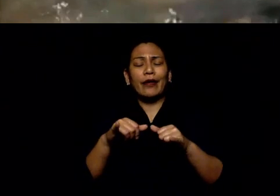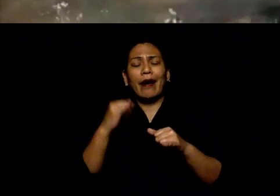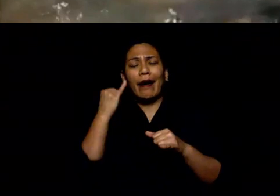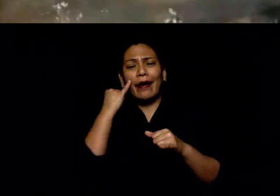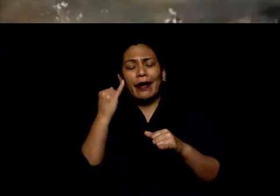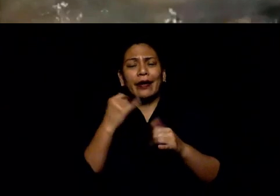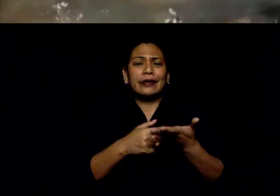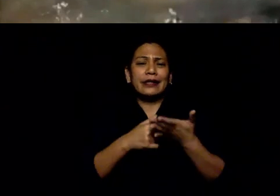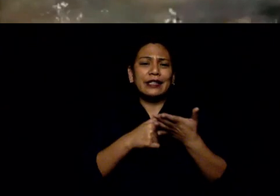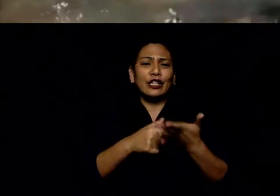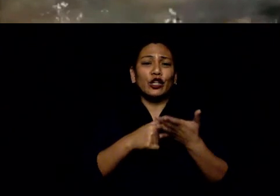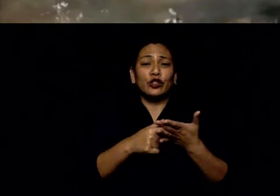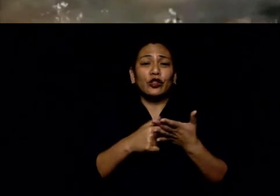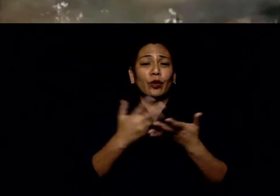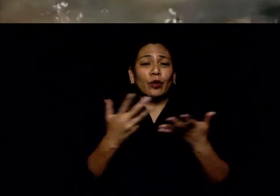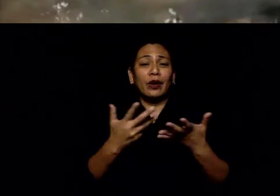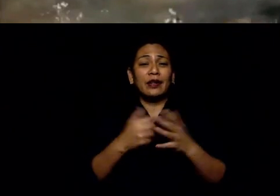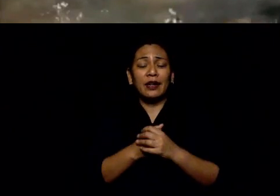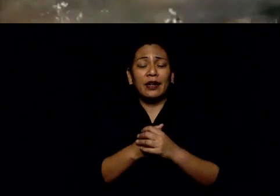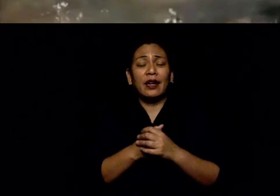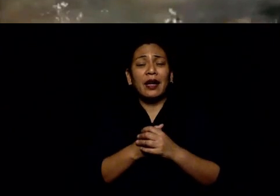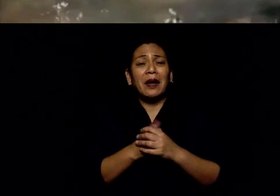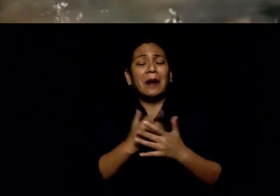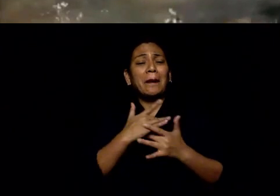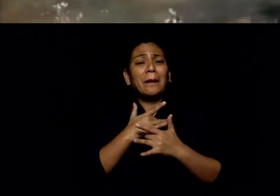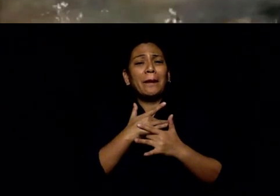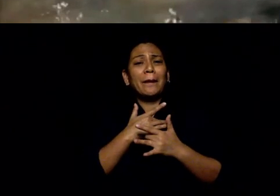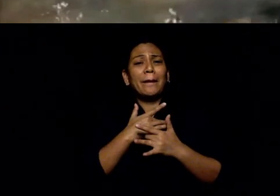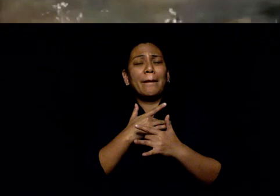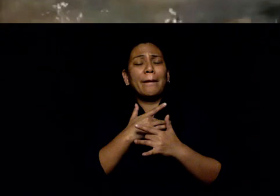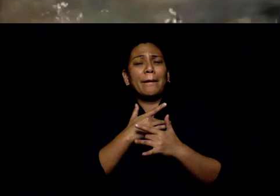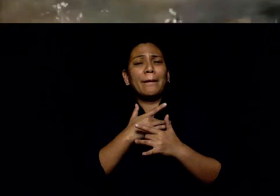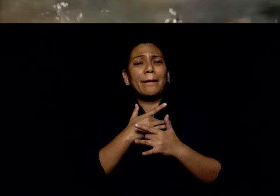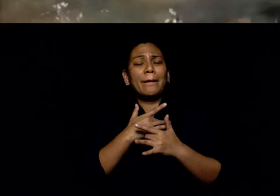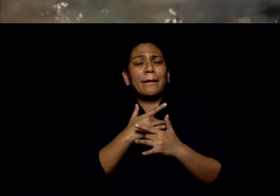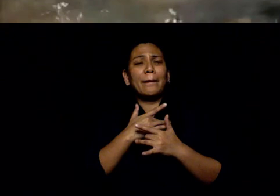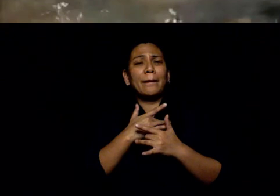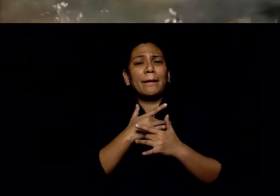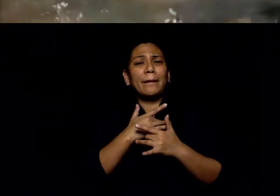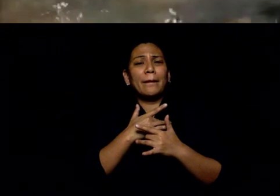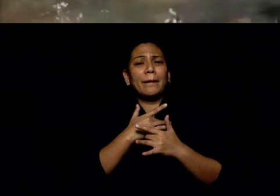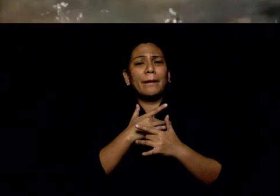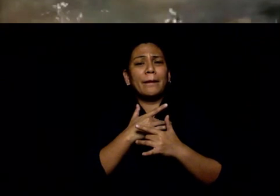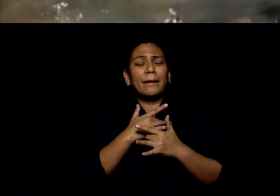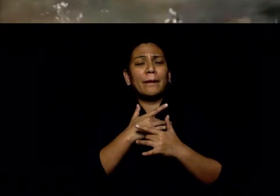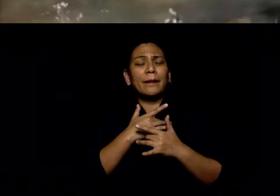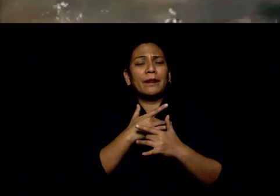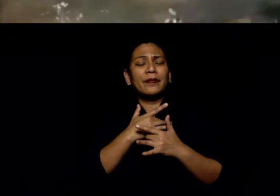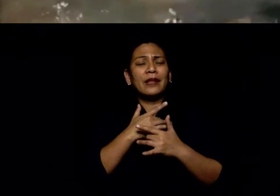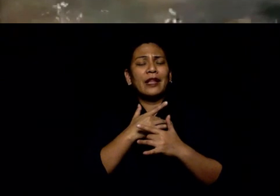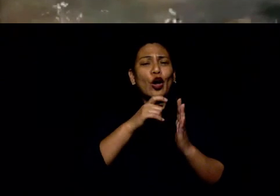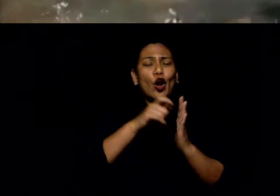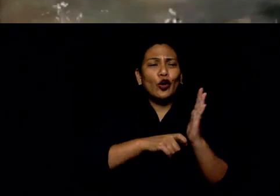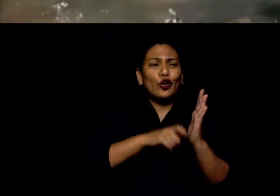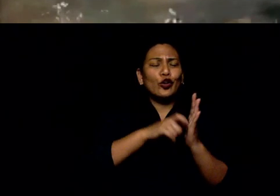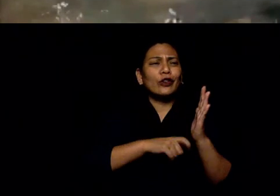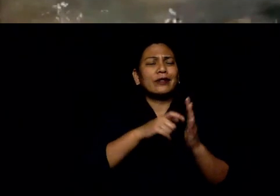are only reaching, um, a certain segment of the population.